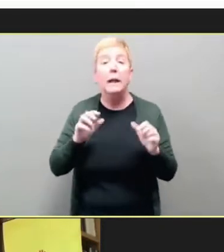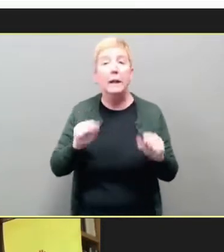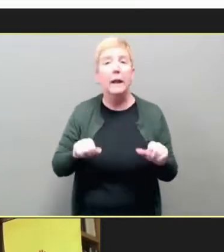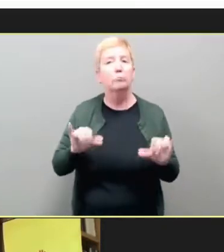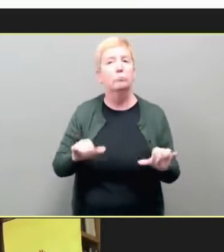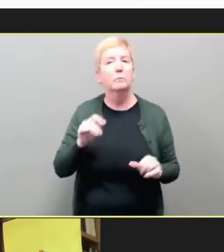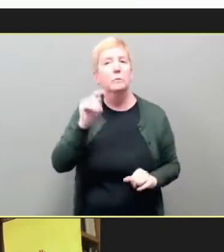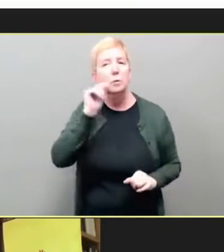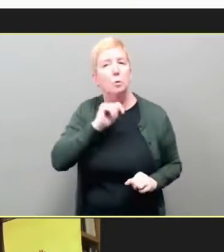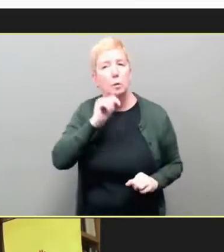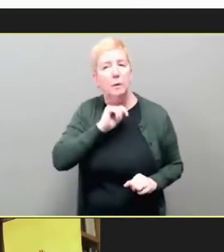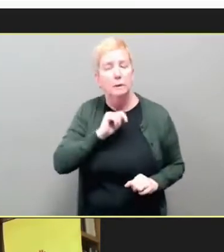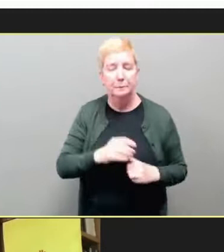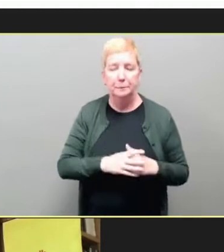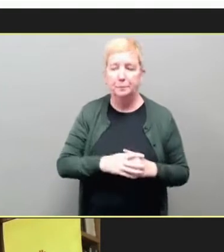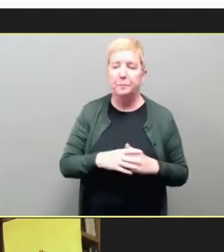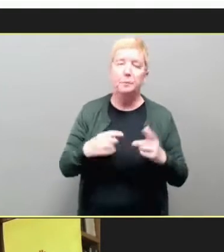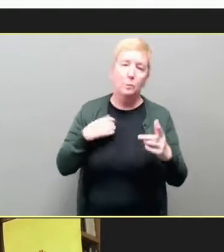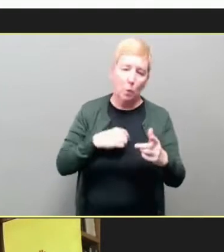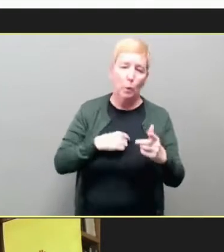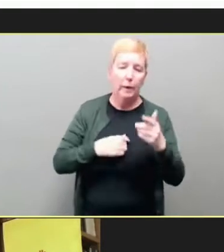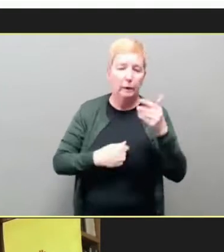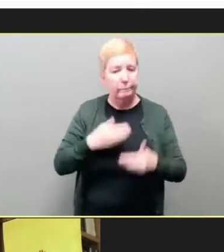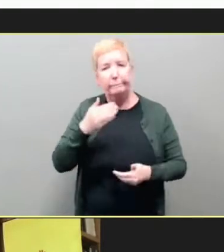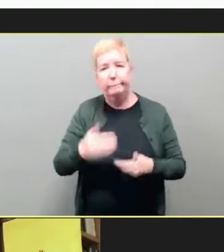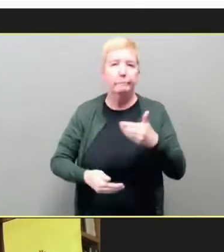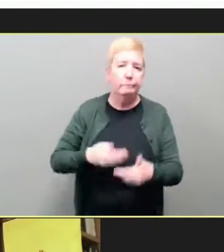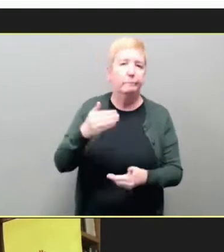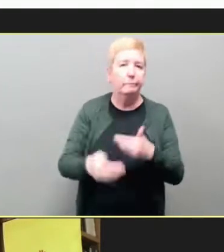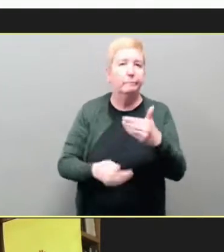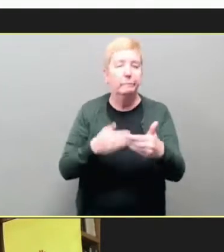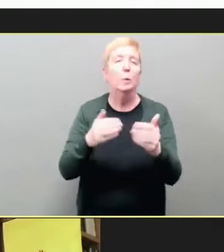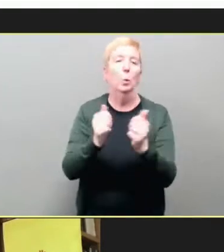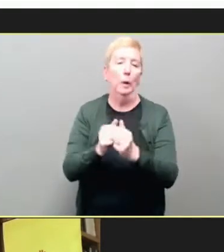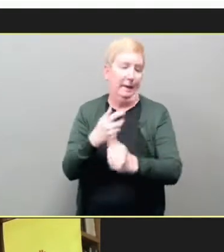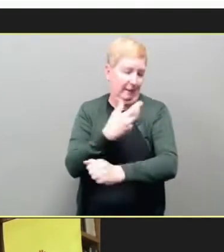basically making progress on vaccinations is a booster for every